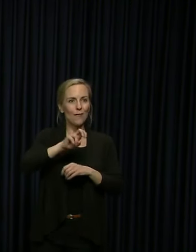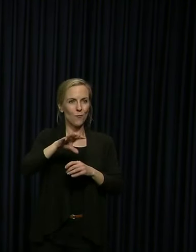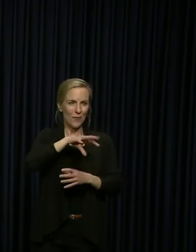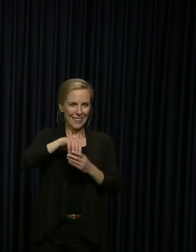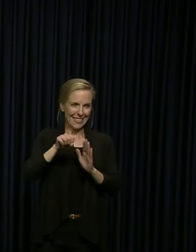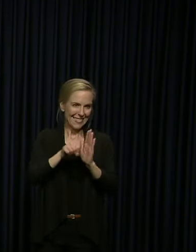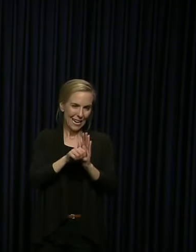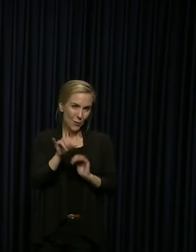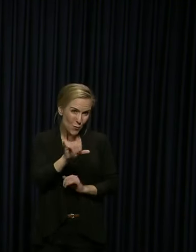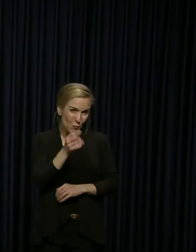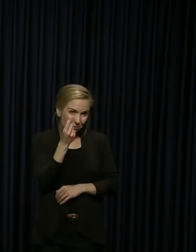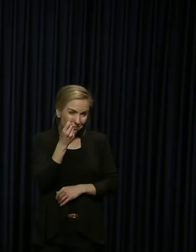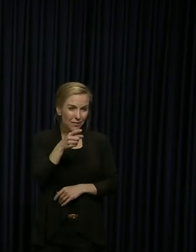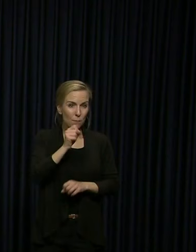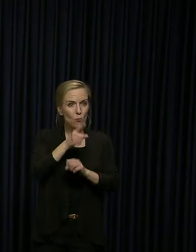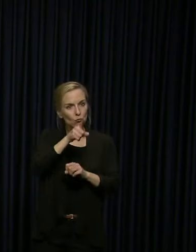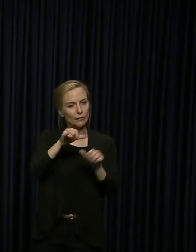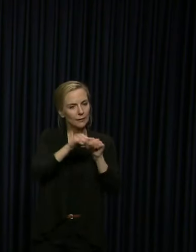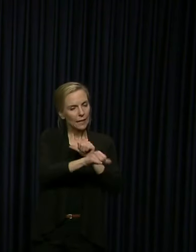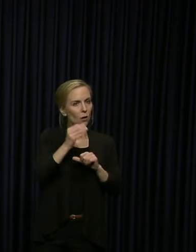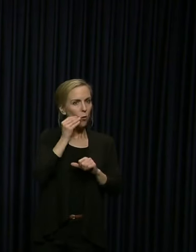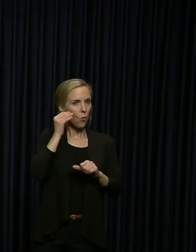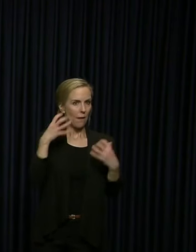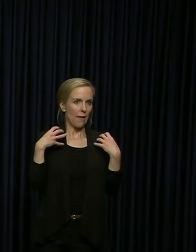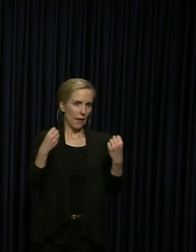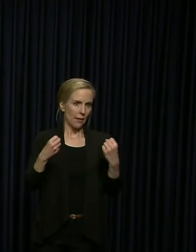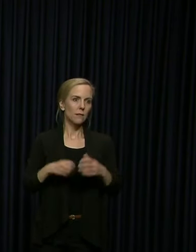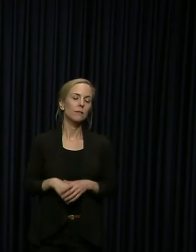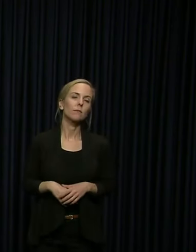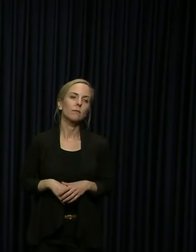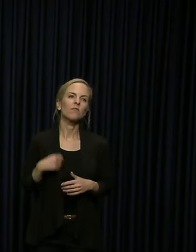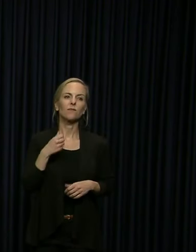NUMBER DONE AND PROTECT MORE PEOPLE THAT WE DID. AL I HAVE.